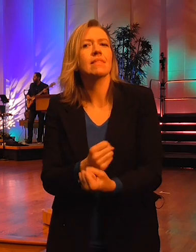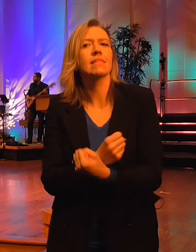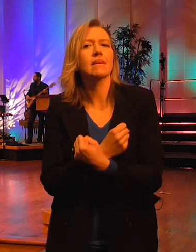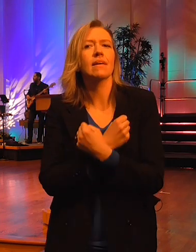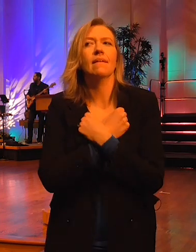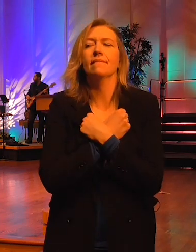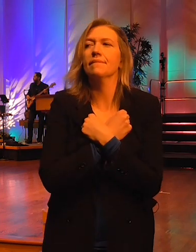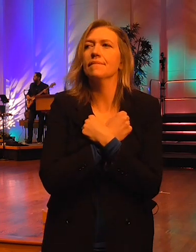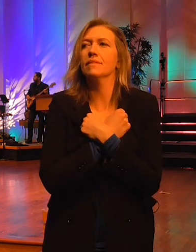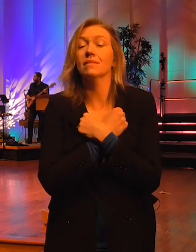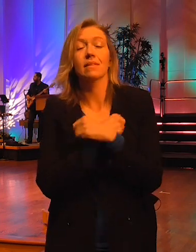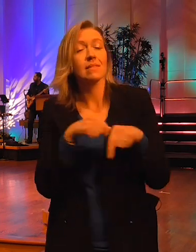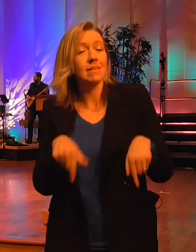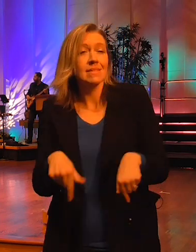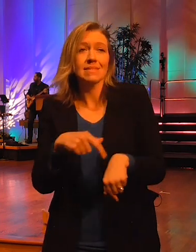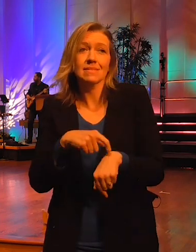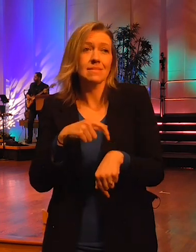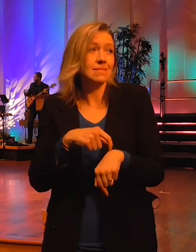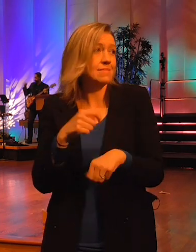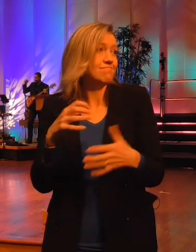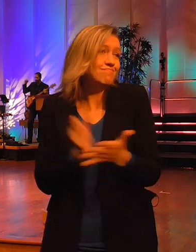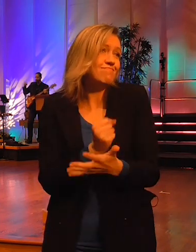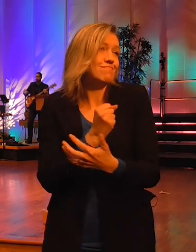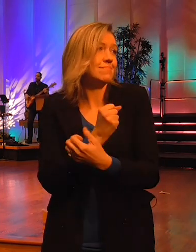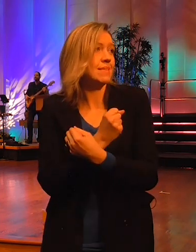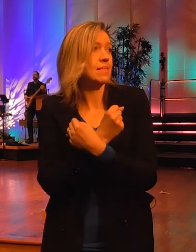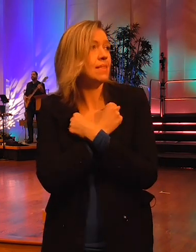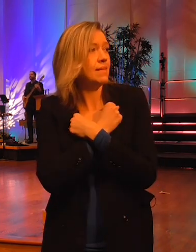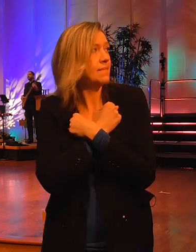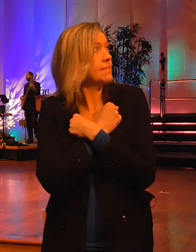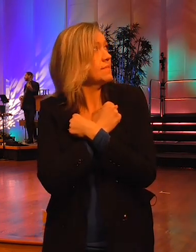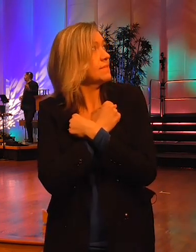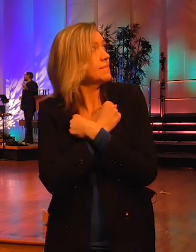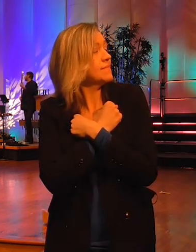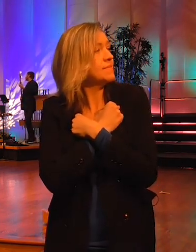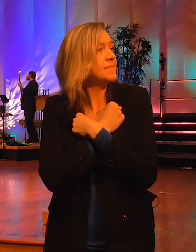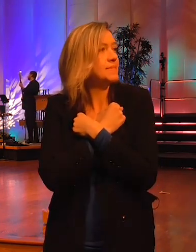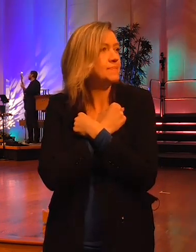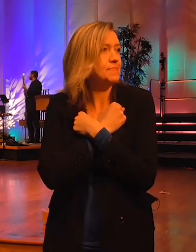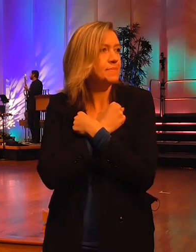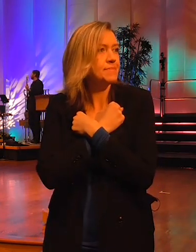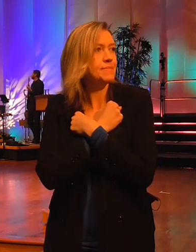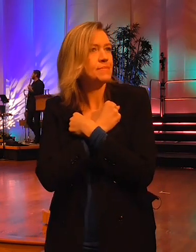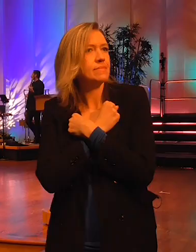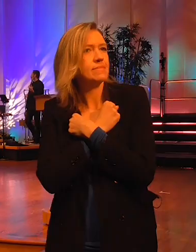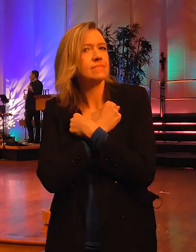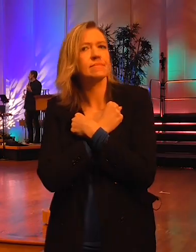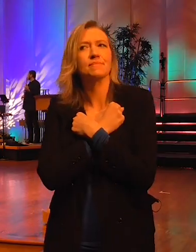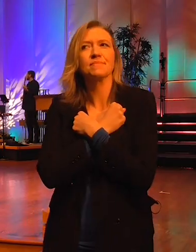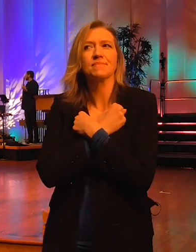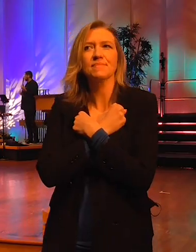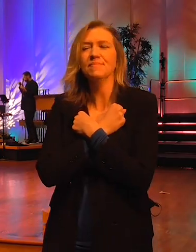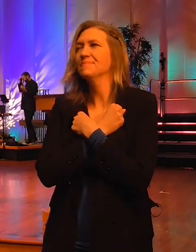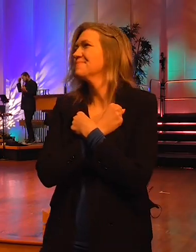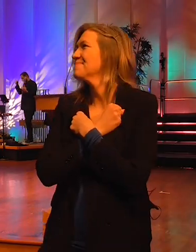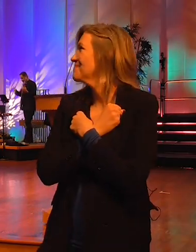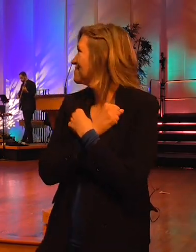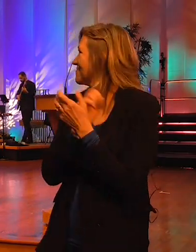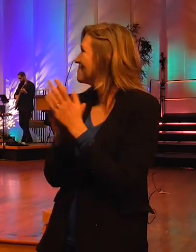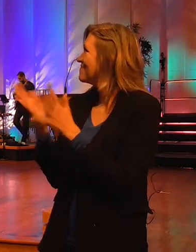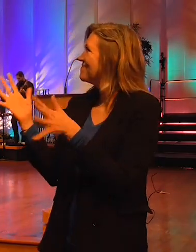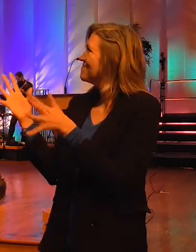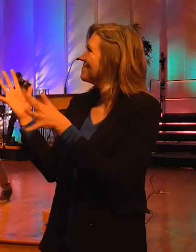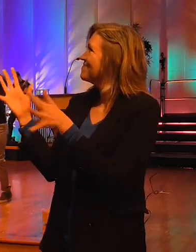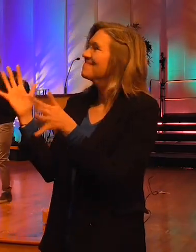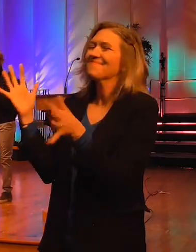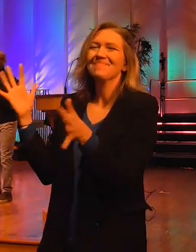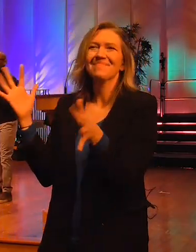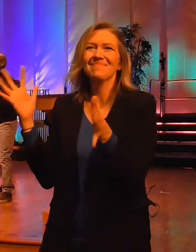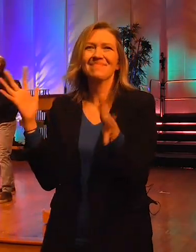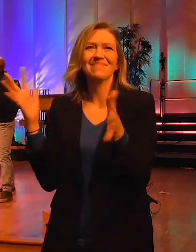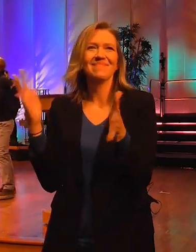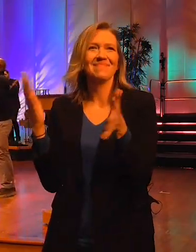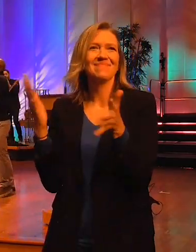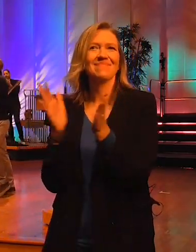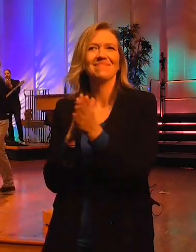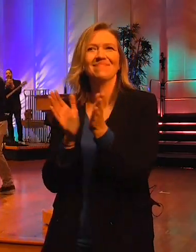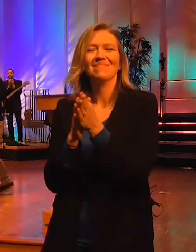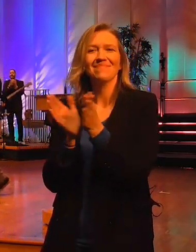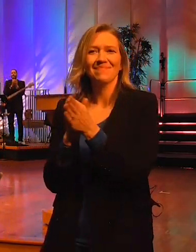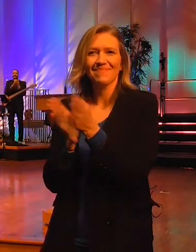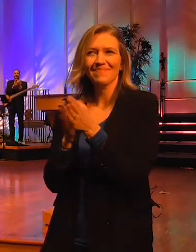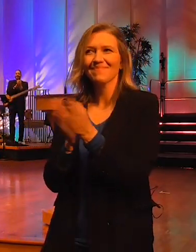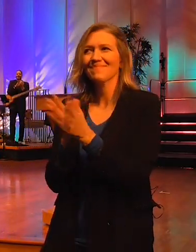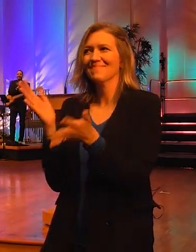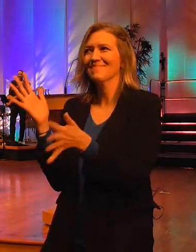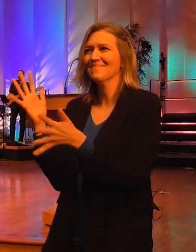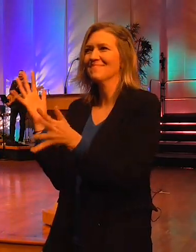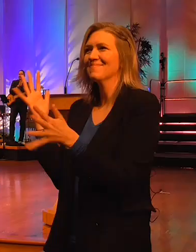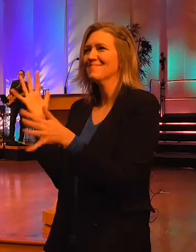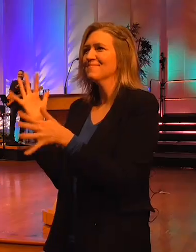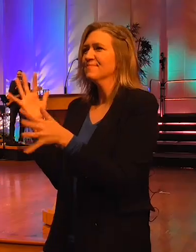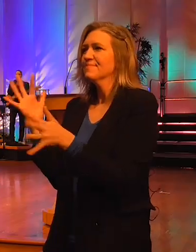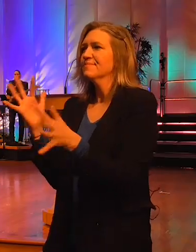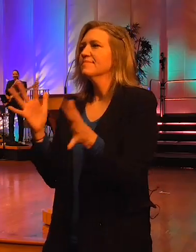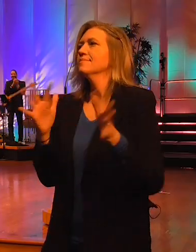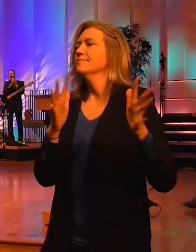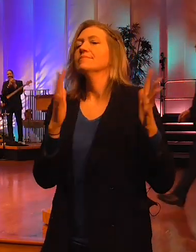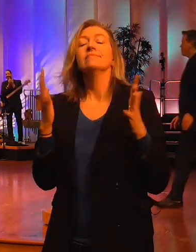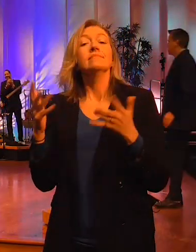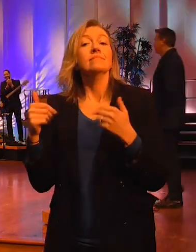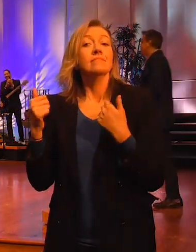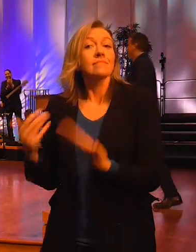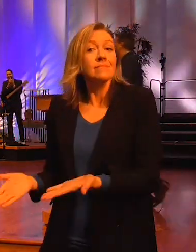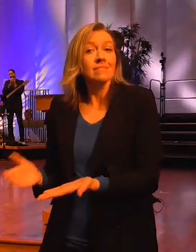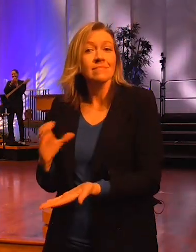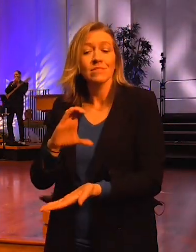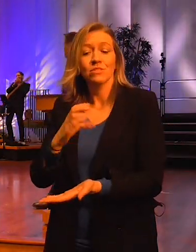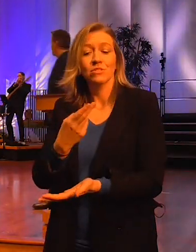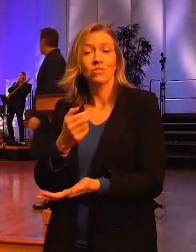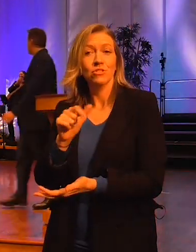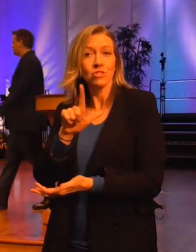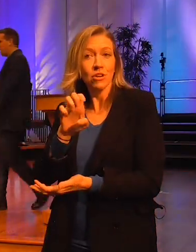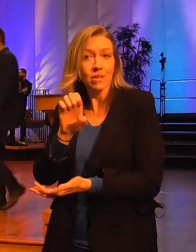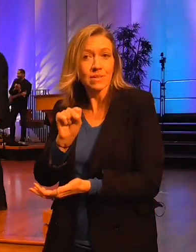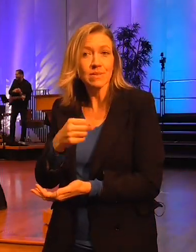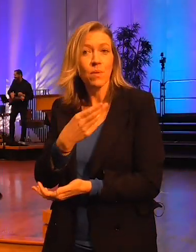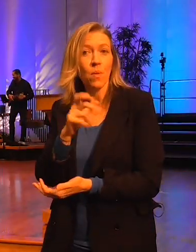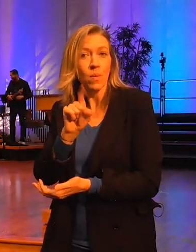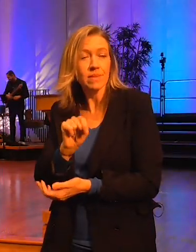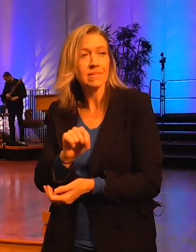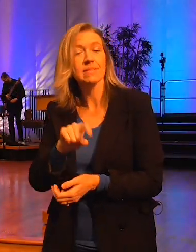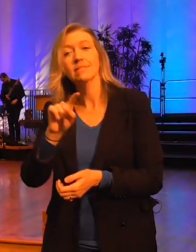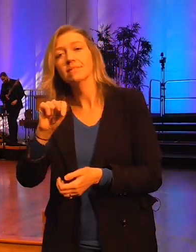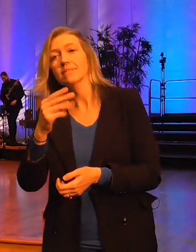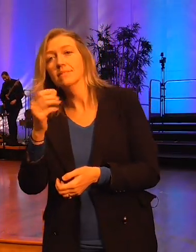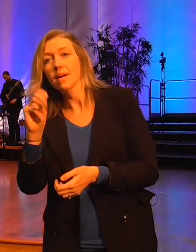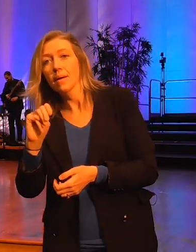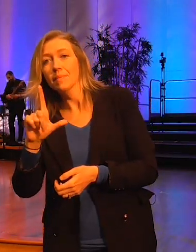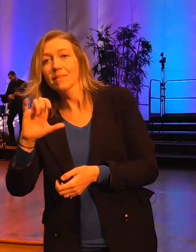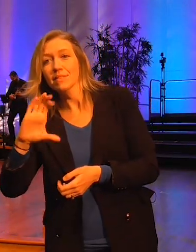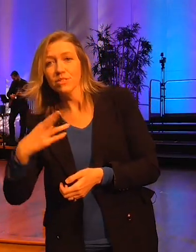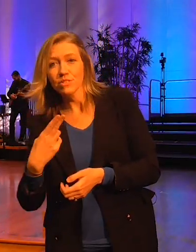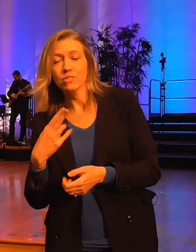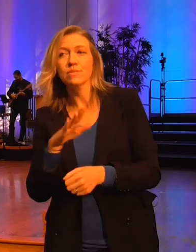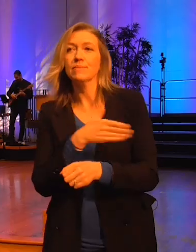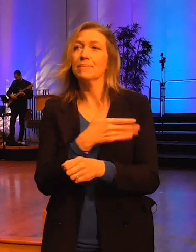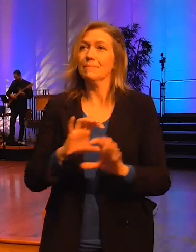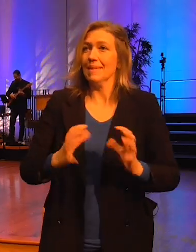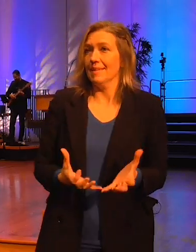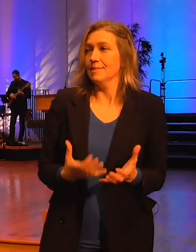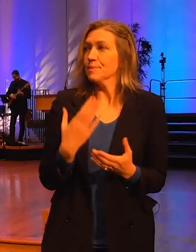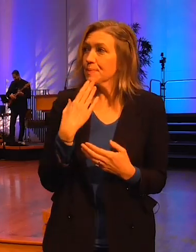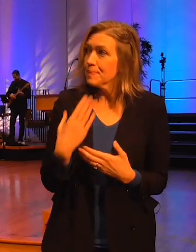Seas Charles Holt Tom Lich Mile High band good morning everyone here in our uh teal